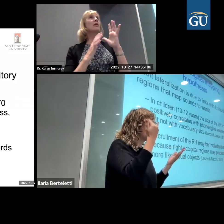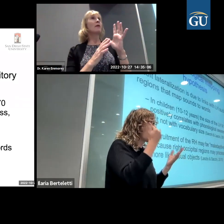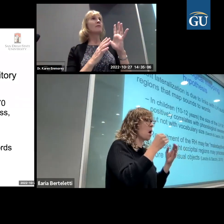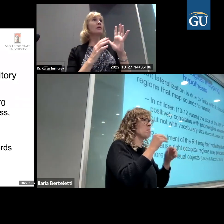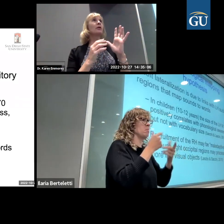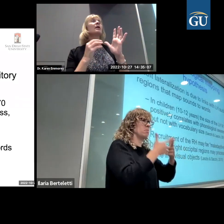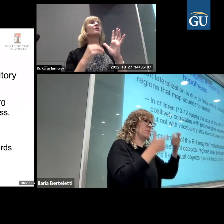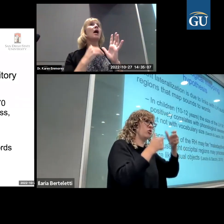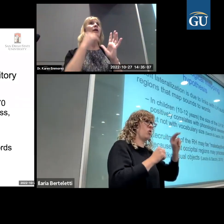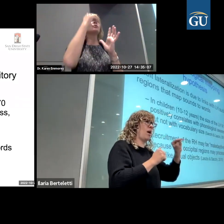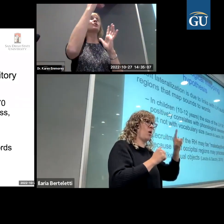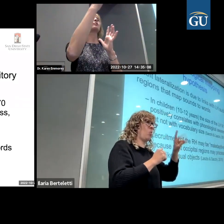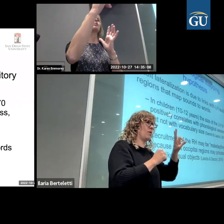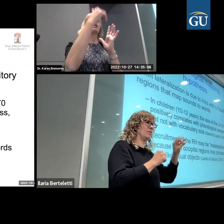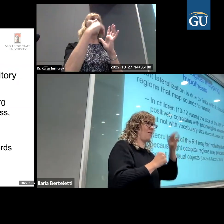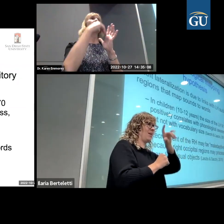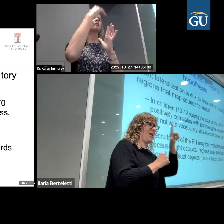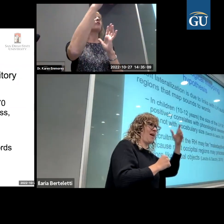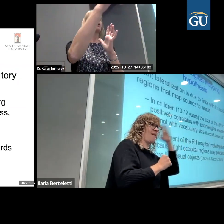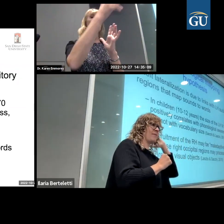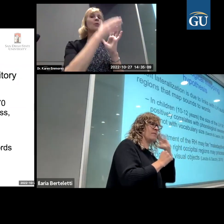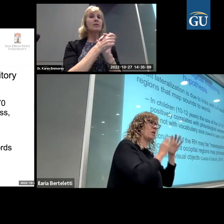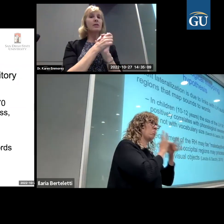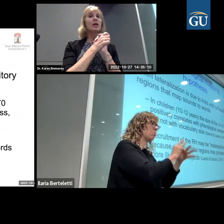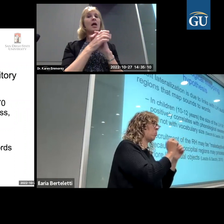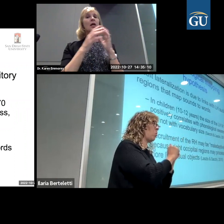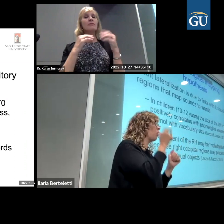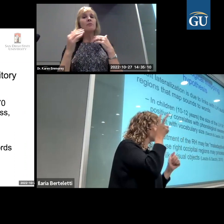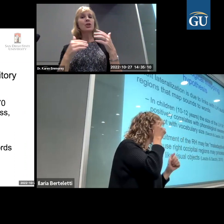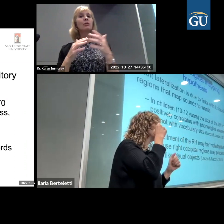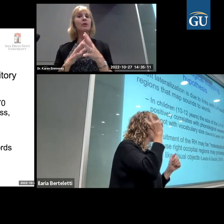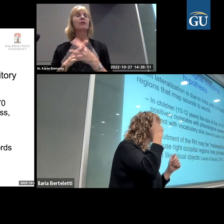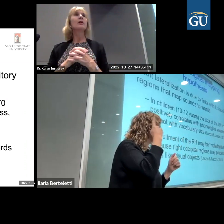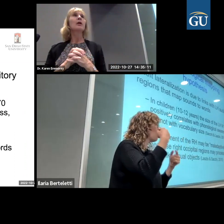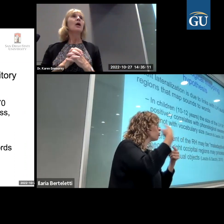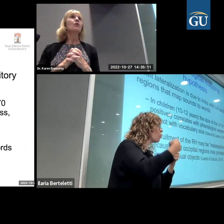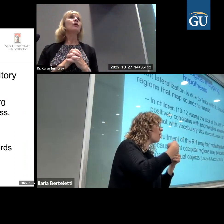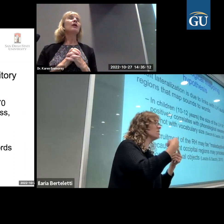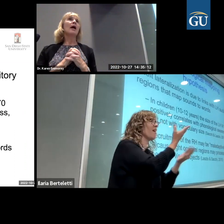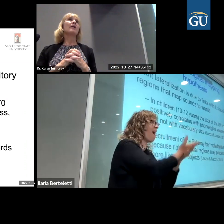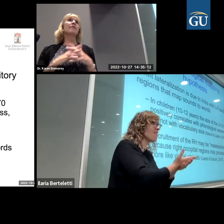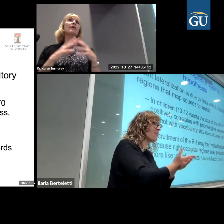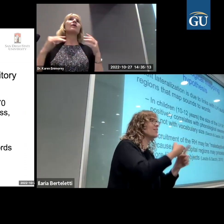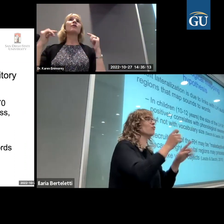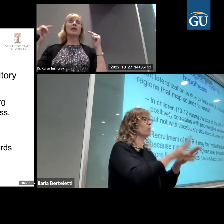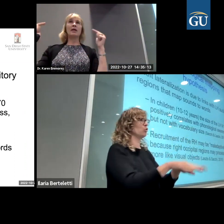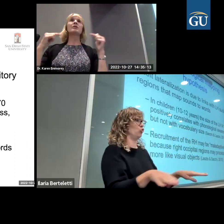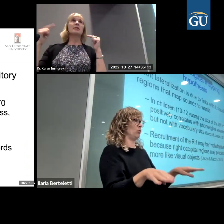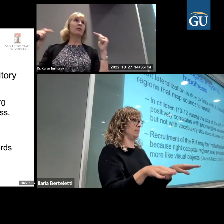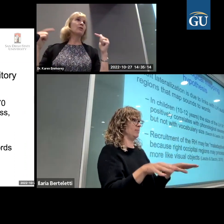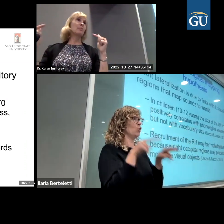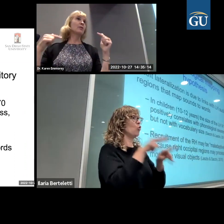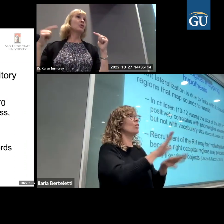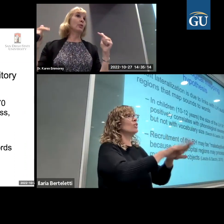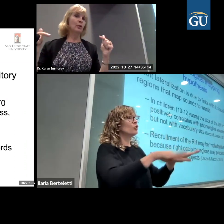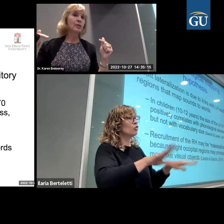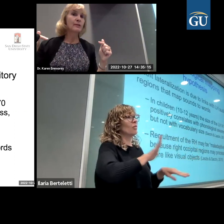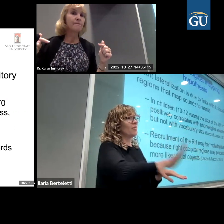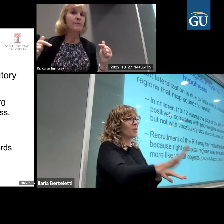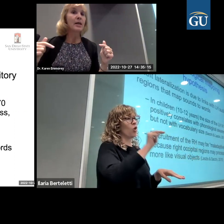and it turns out that the children who have better use of hearing children better phonological awareness have a larger left hemisphere, and one seventy.